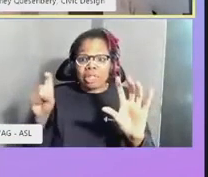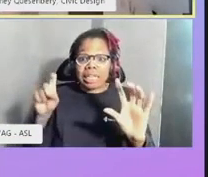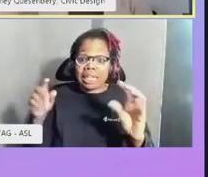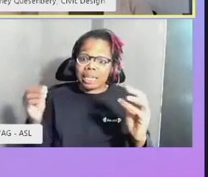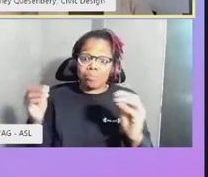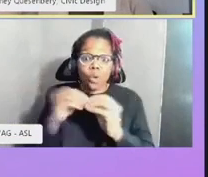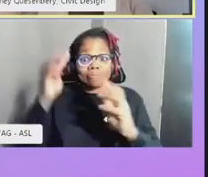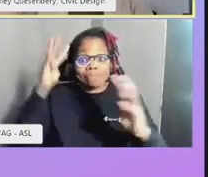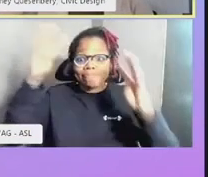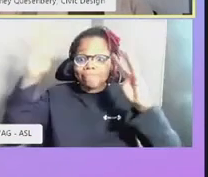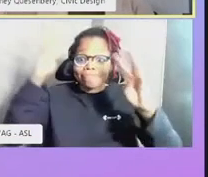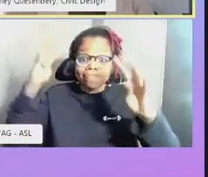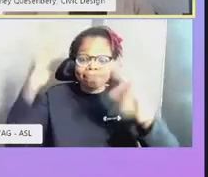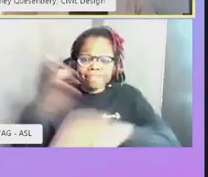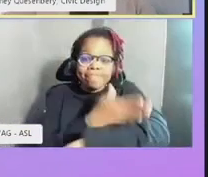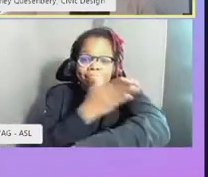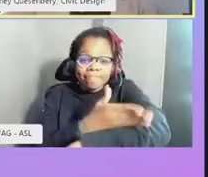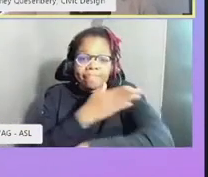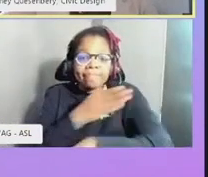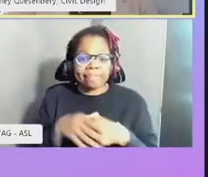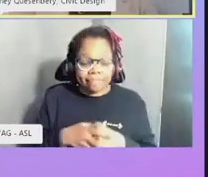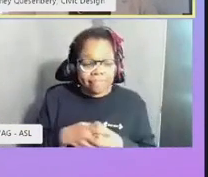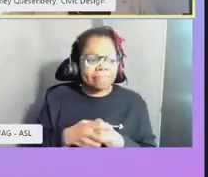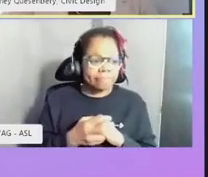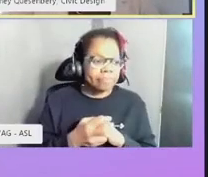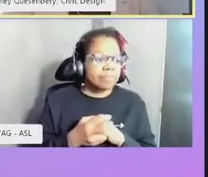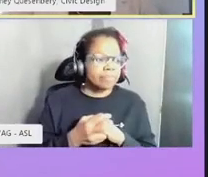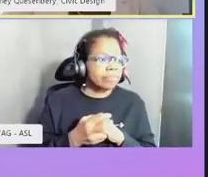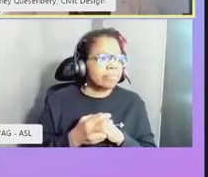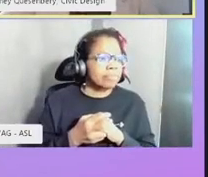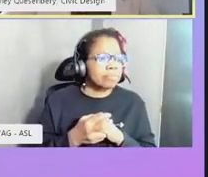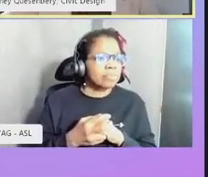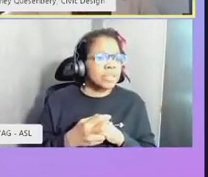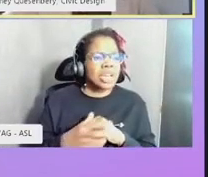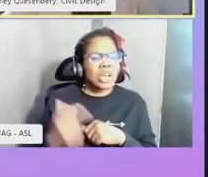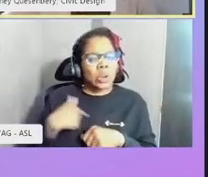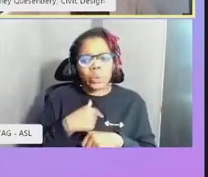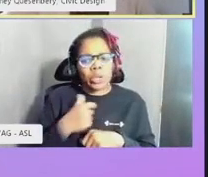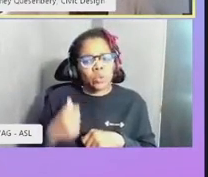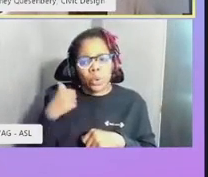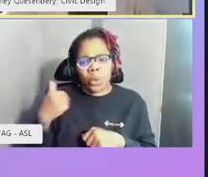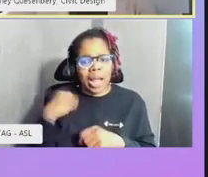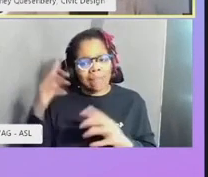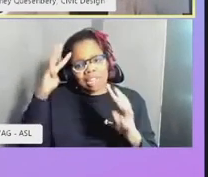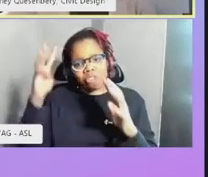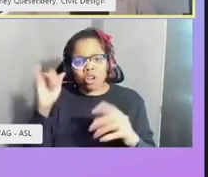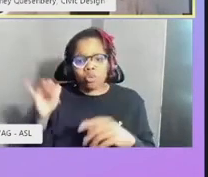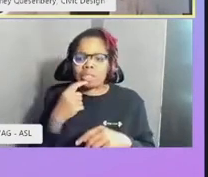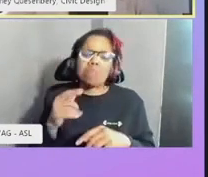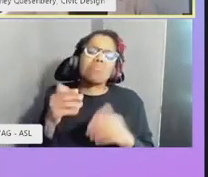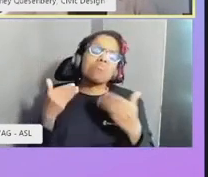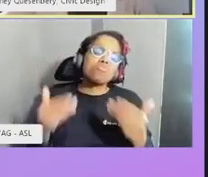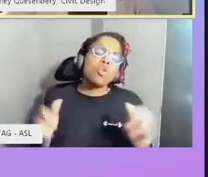So, let's think about where we go from here. Elections clearly need innovation